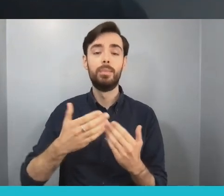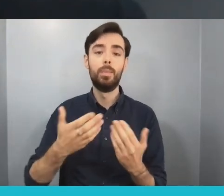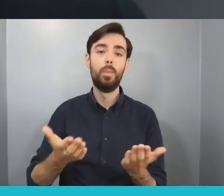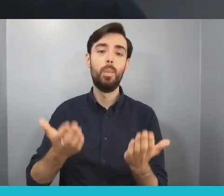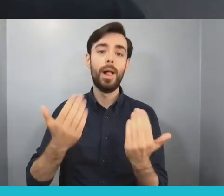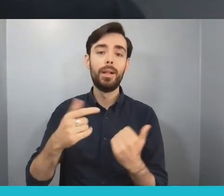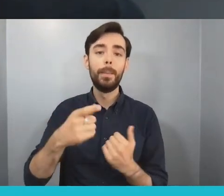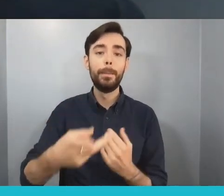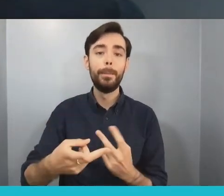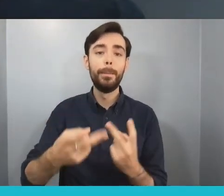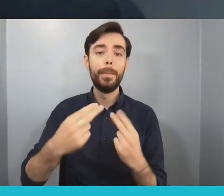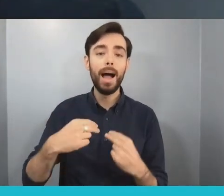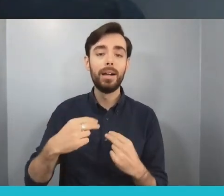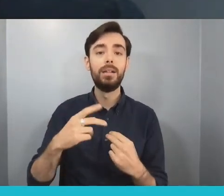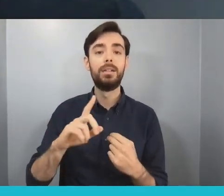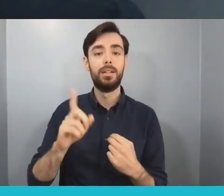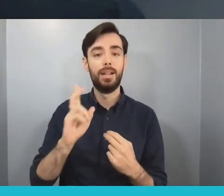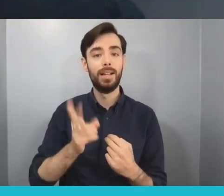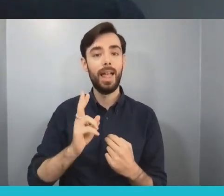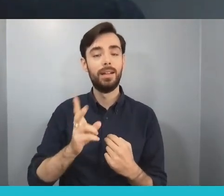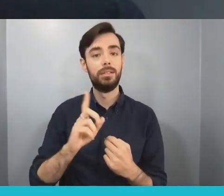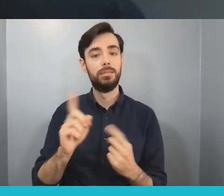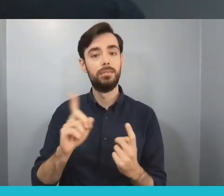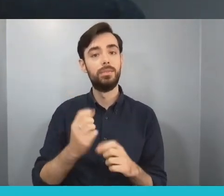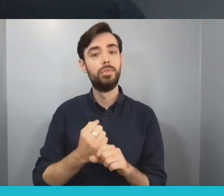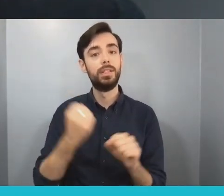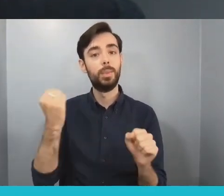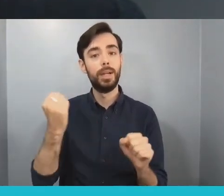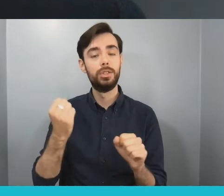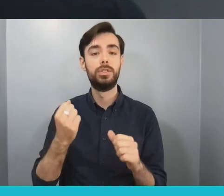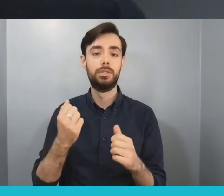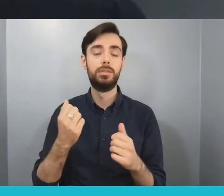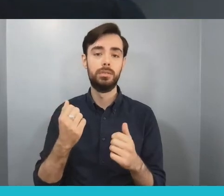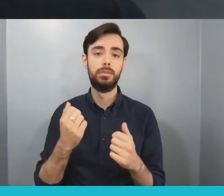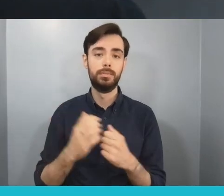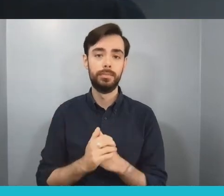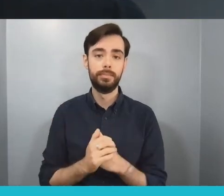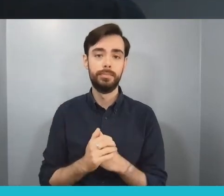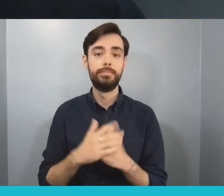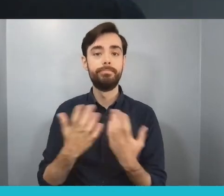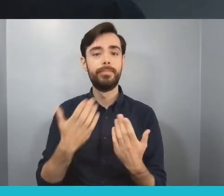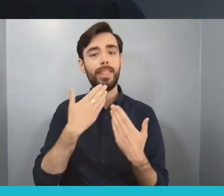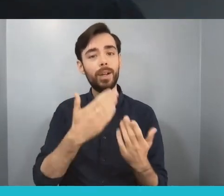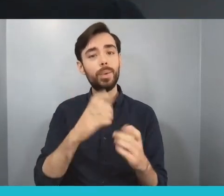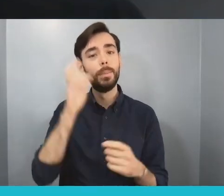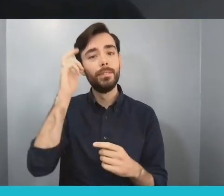Thank you to all of our guest speakers again: Professor Brady, Amy, and Tom. On behalf of